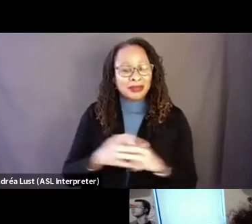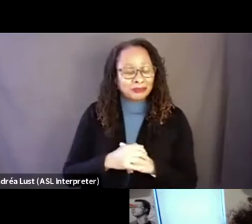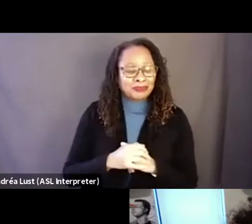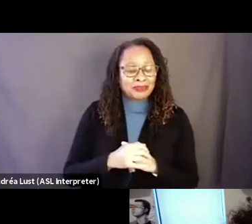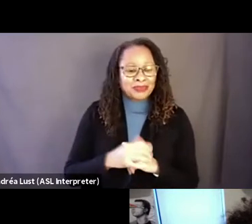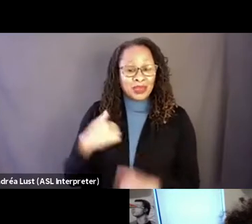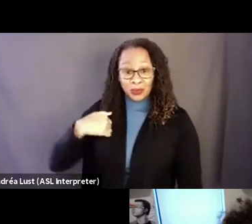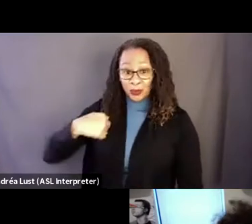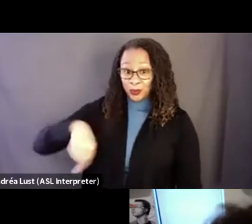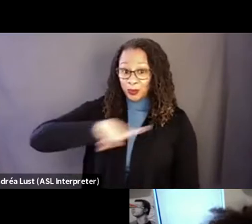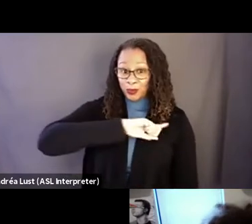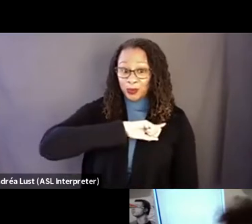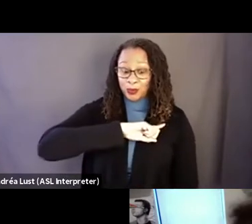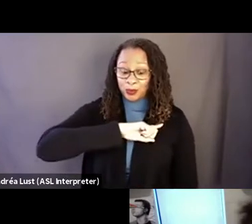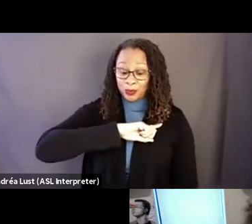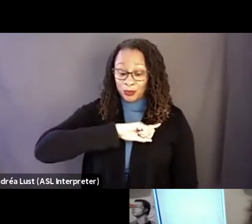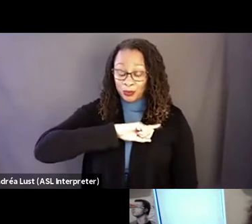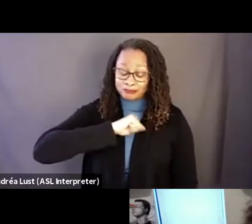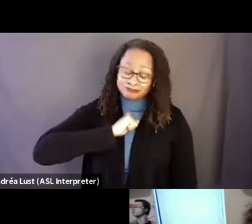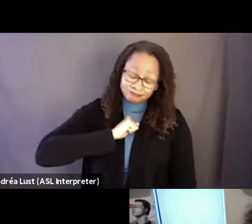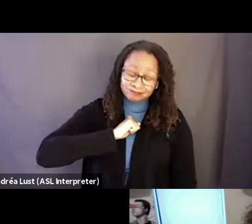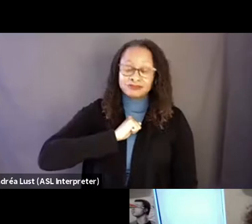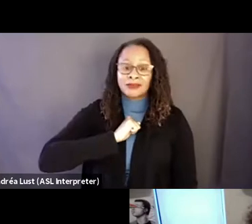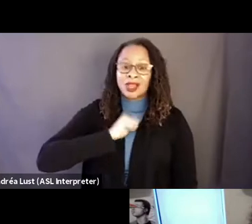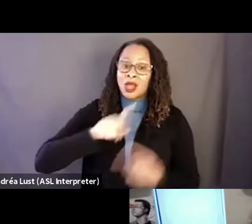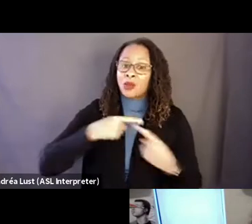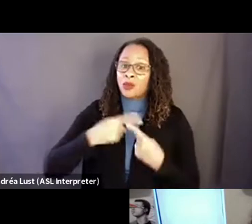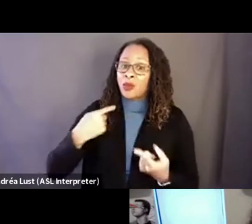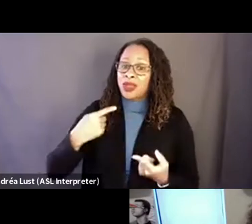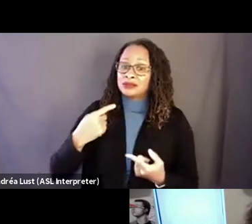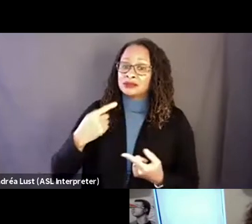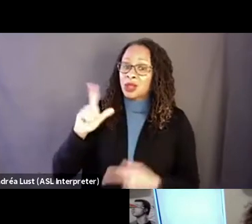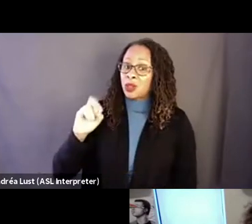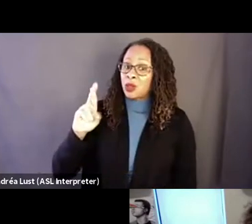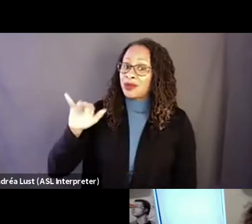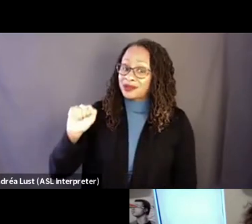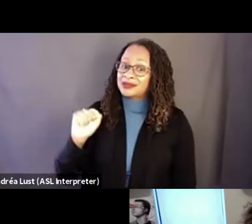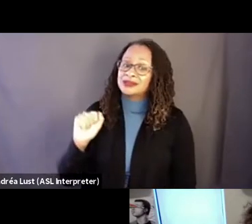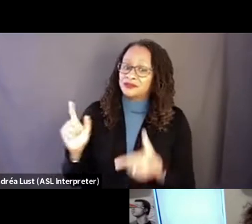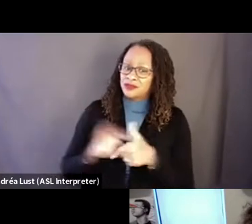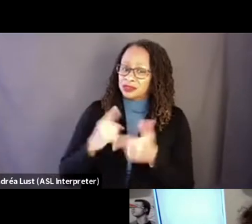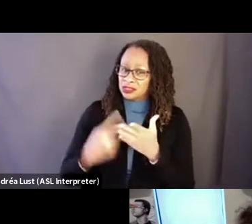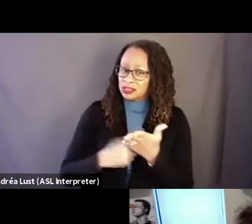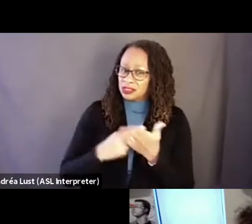when Loira first started talking to me about the film project, I think it was always